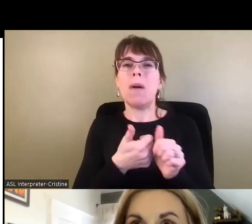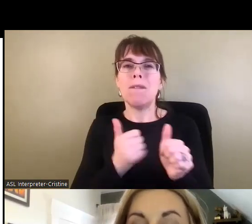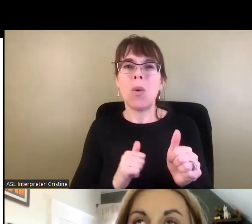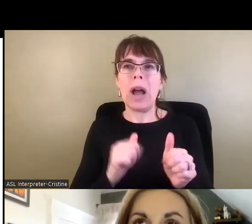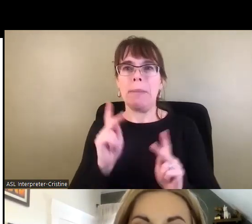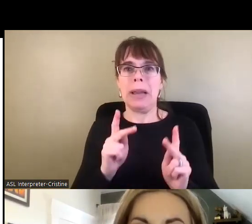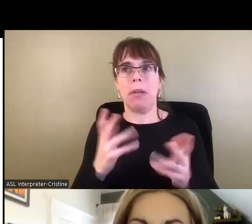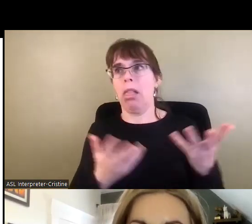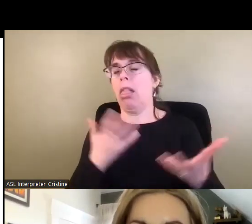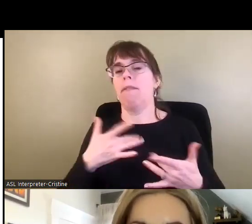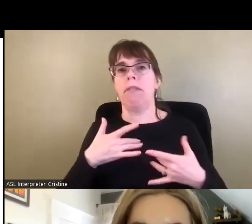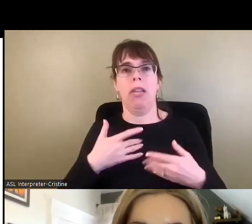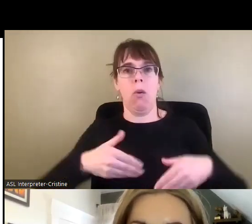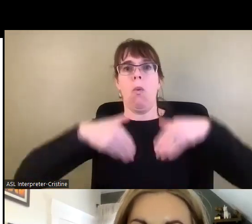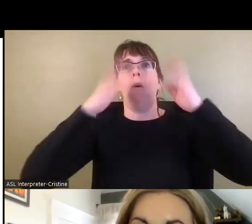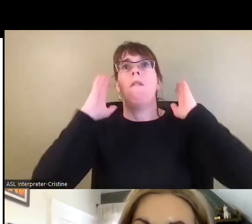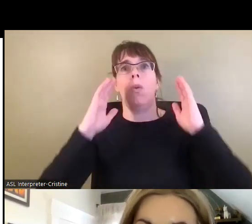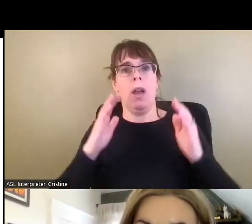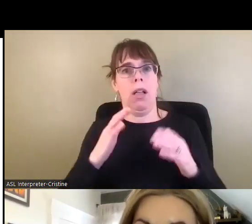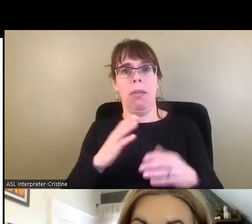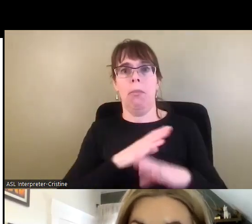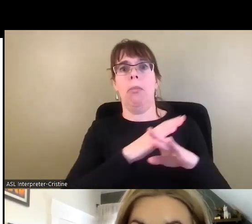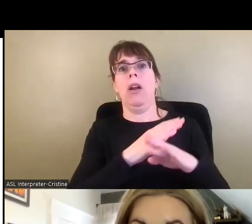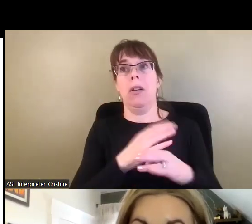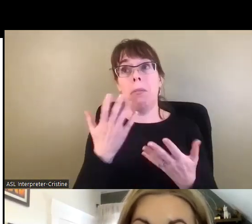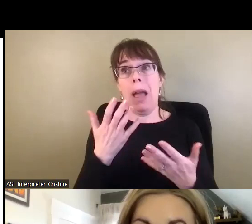insurmountable barriers to get here if they're coming from states like Texas or Oklahoma,